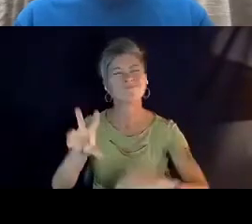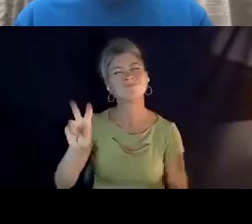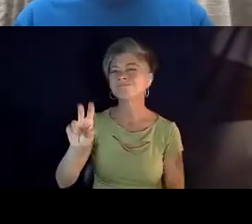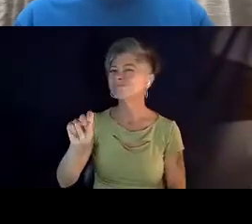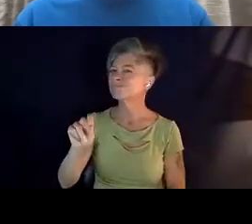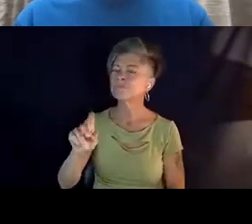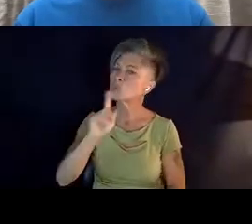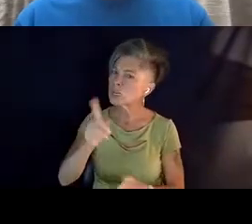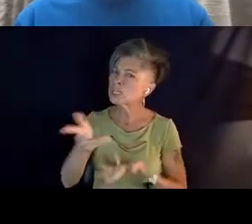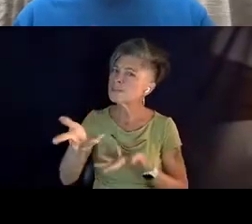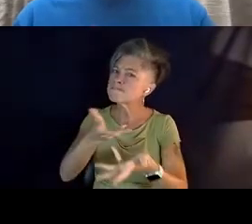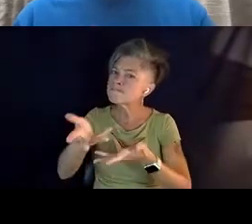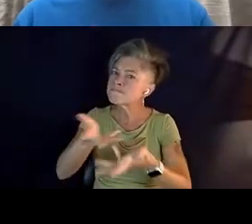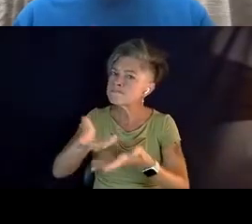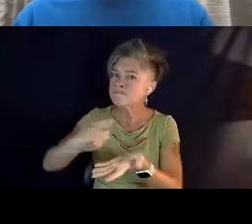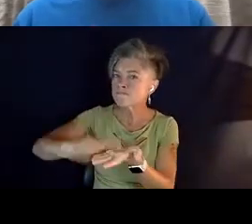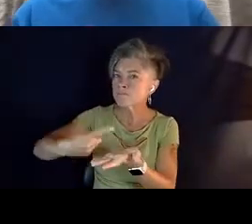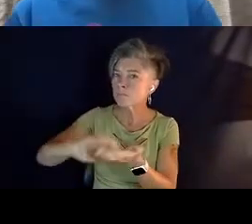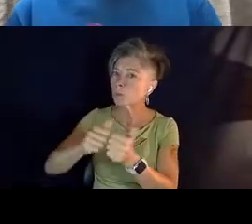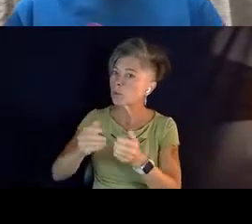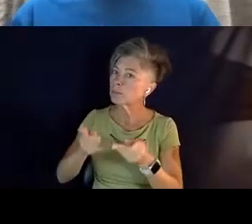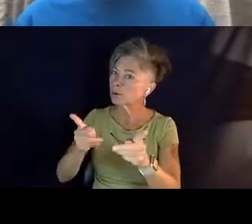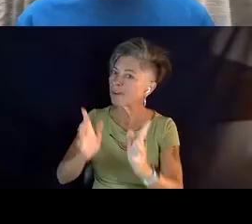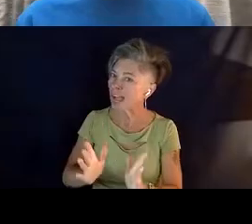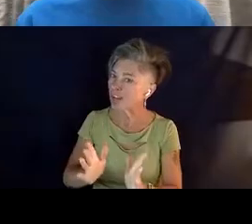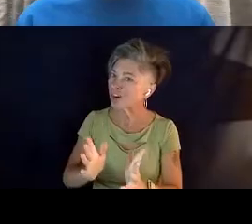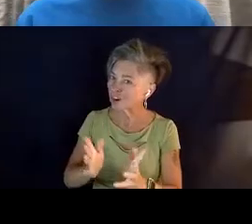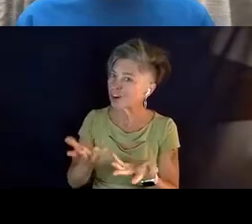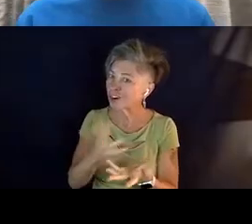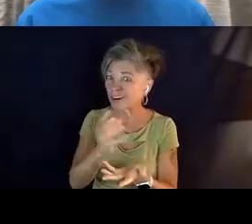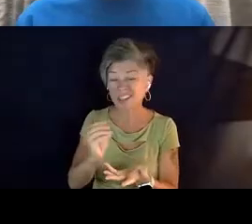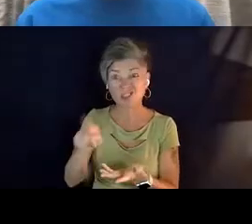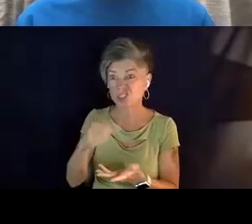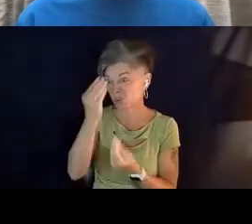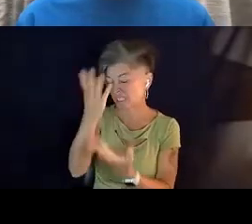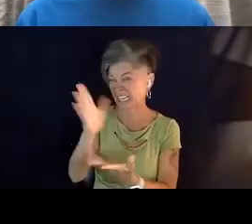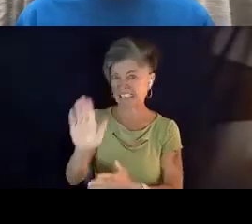with your provider and even just to say, "This is really making me nervous and I'm not sure,"